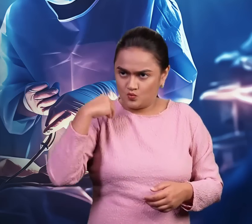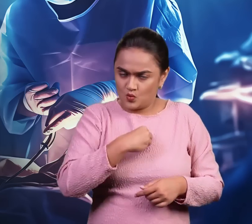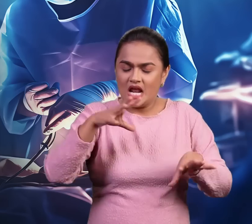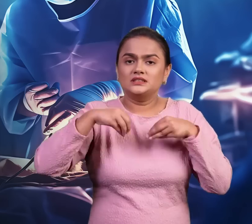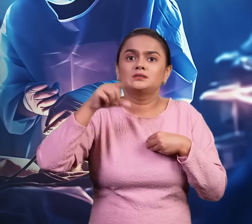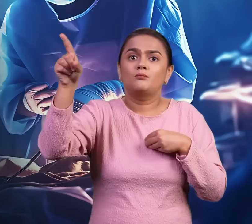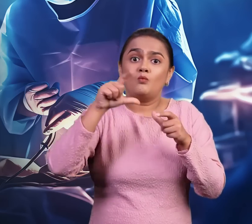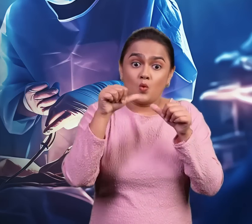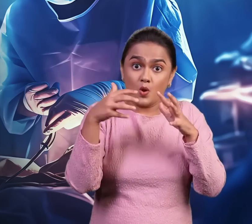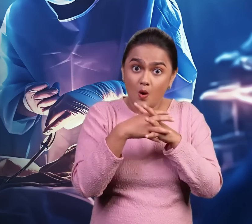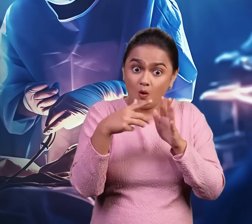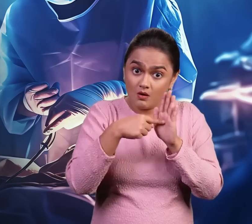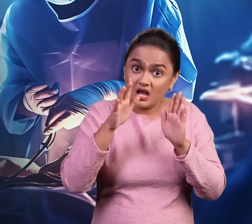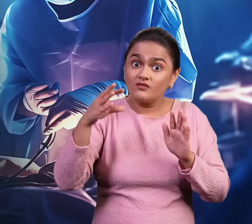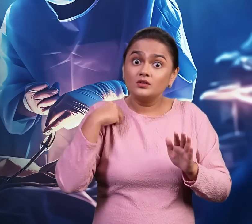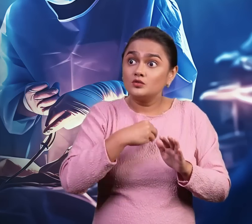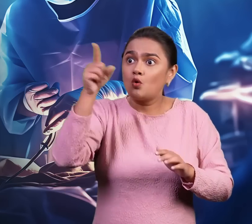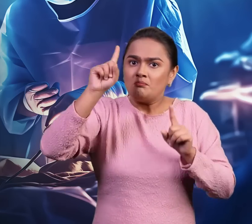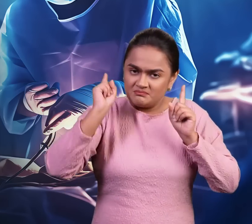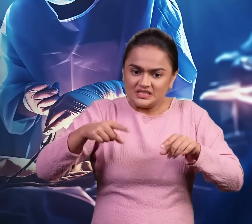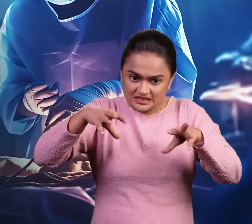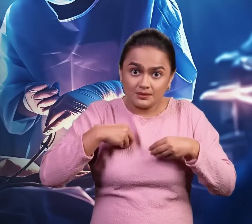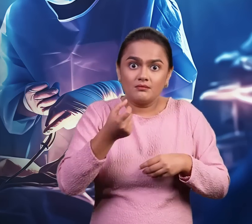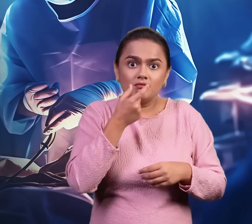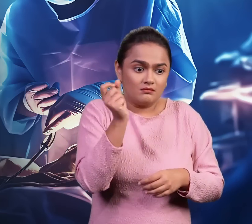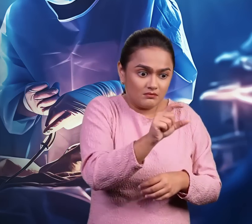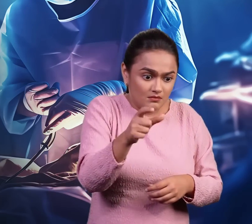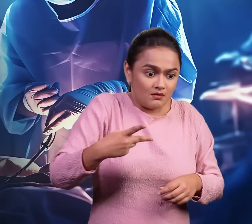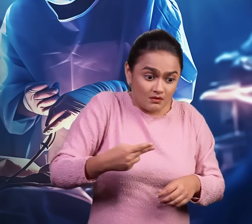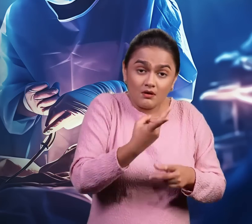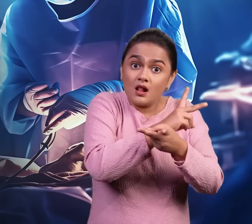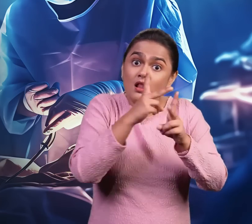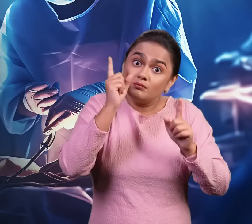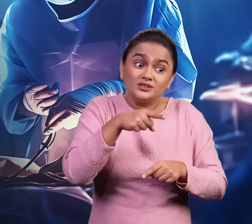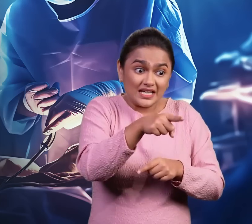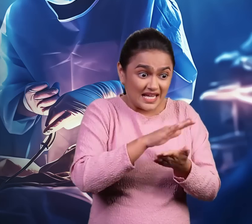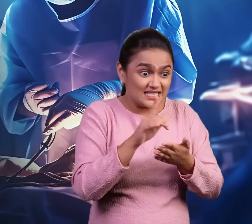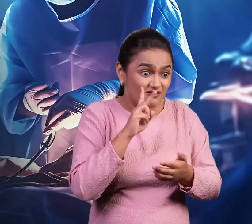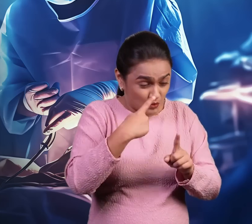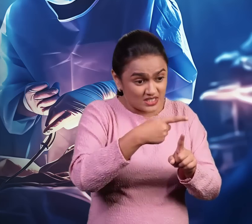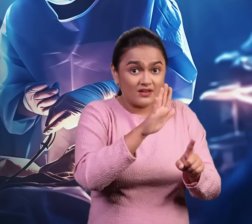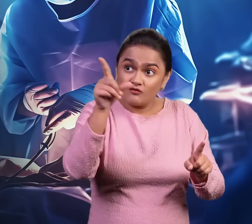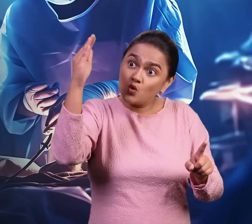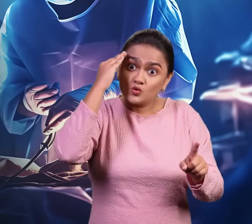It is your legal right to receive treatment even if you are HIV-positive.